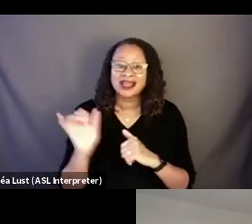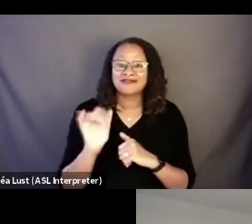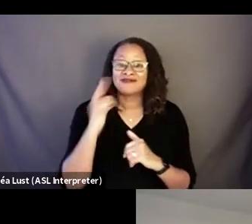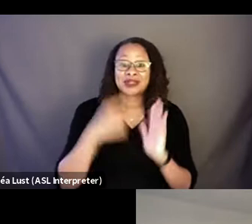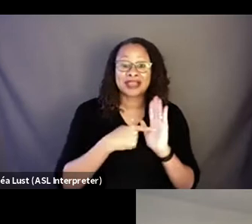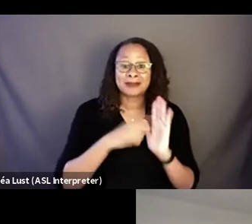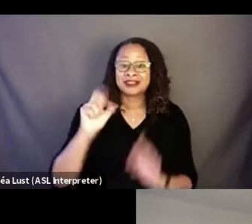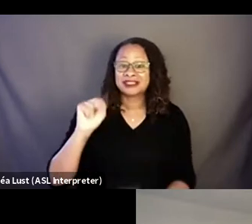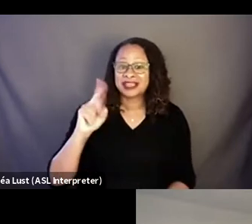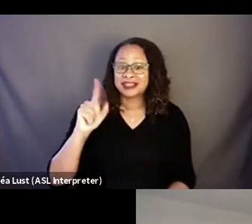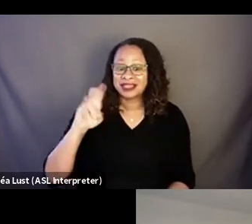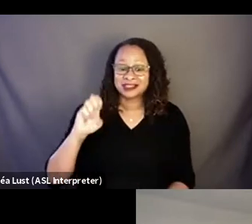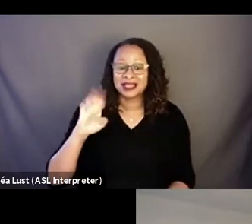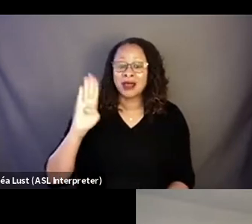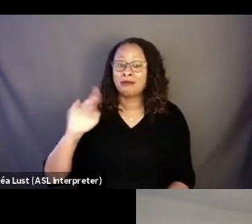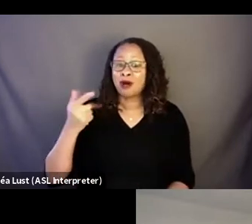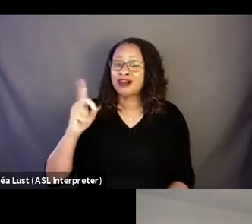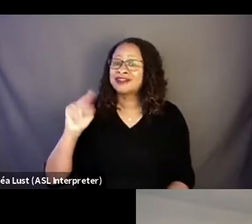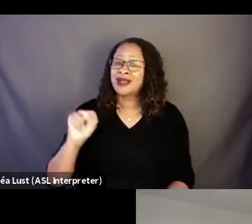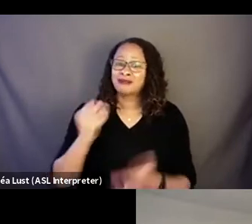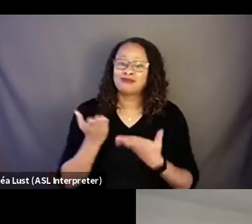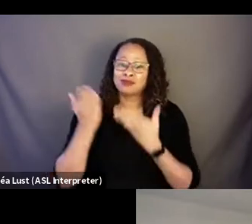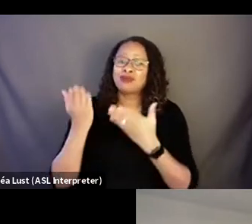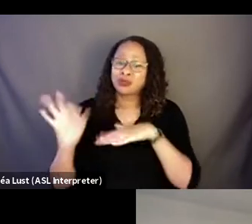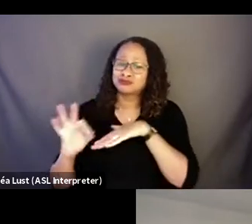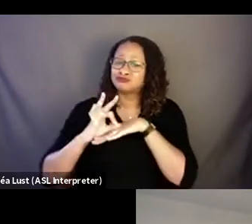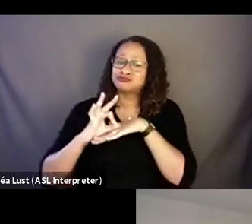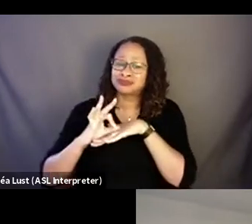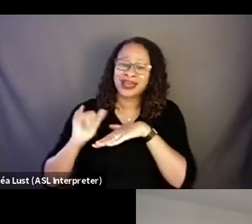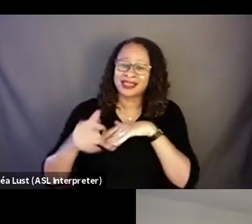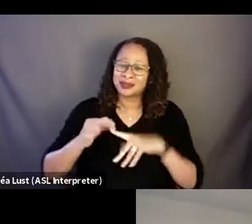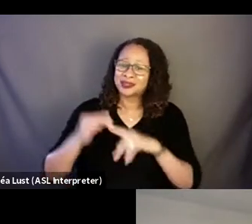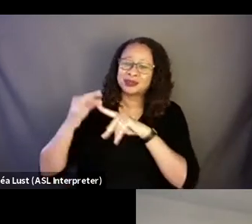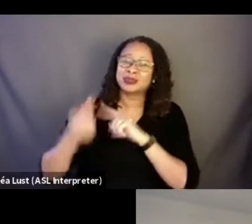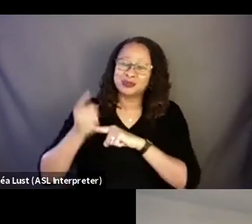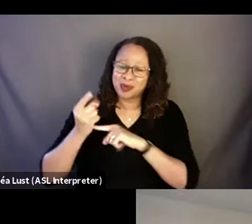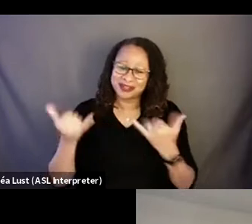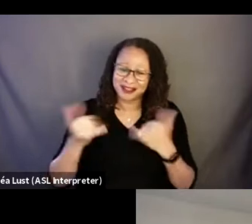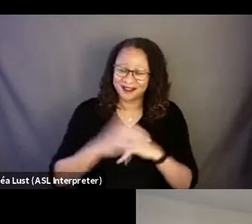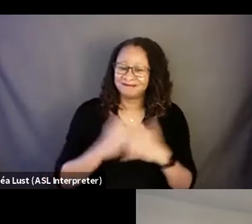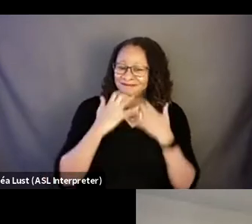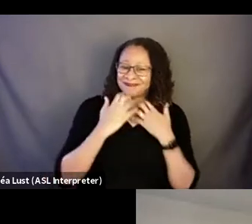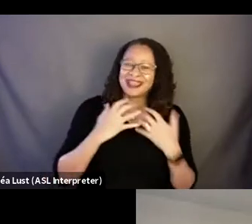Bogdan proposed to me. That was a very special moment and now we're planning the wedding